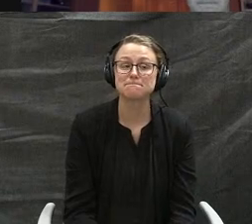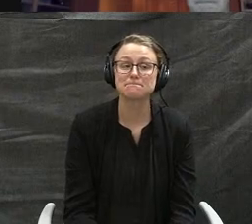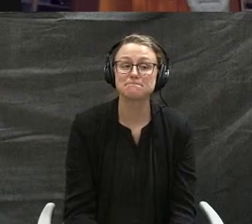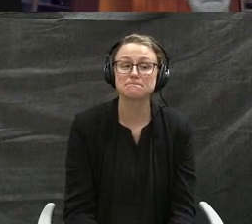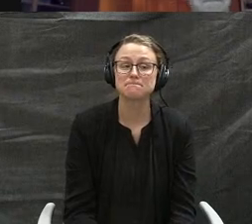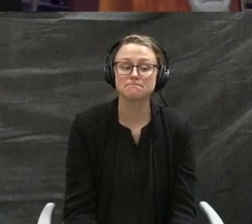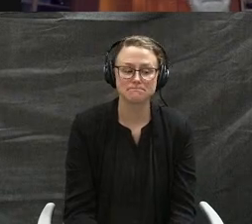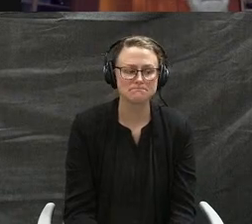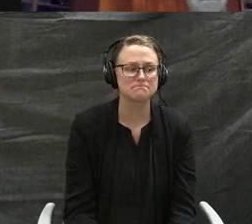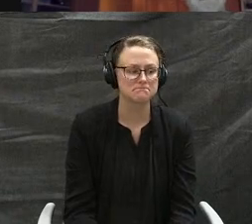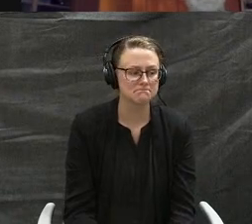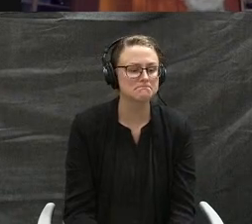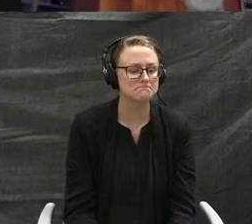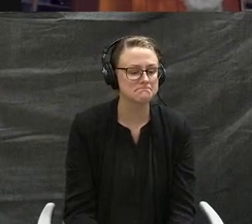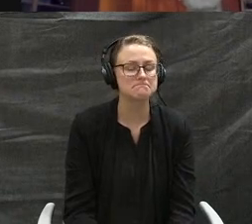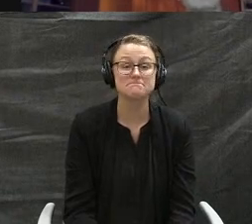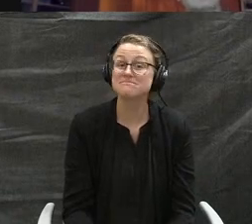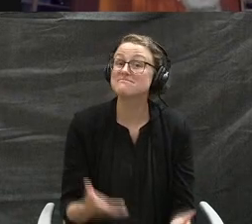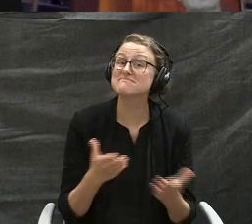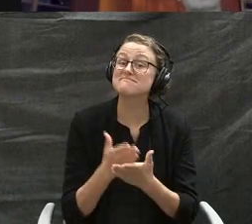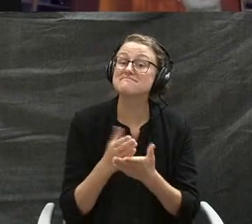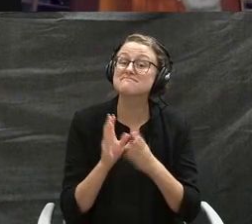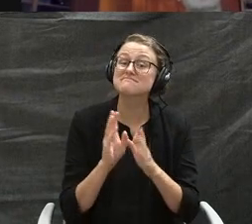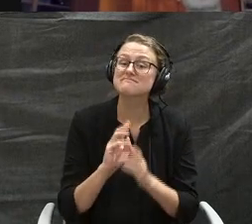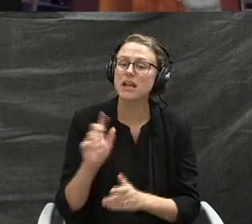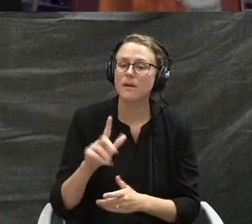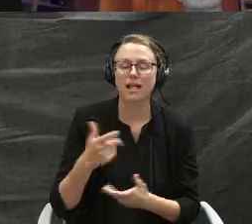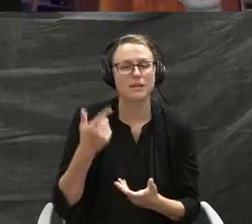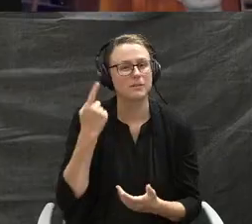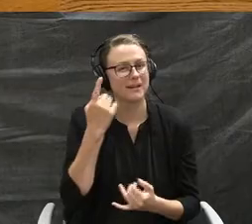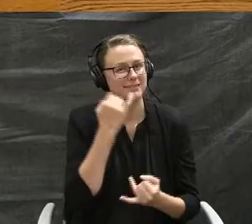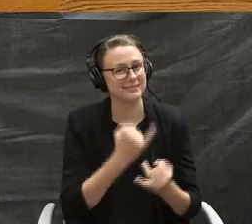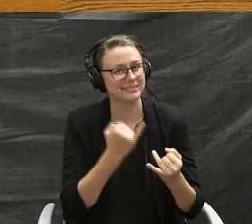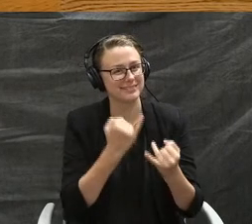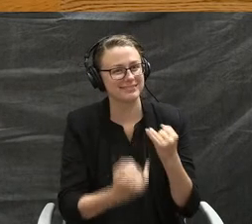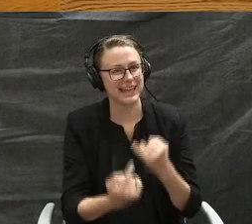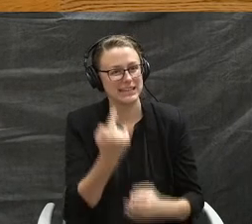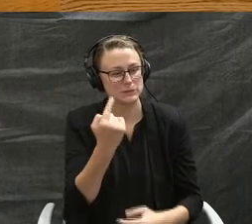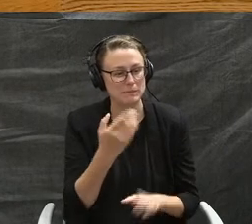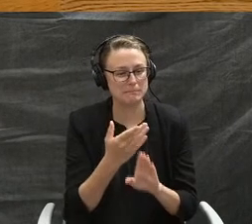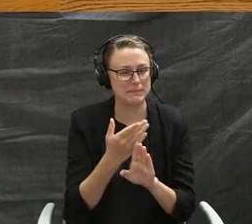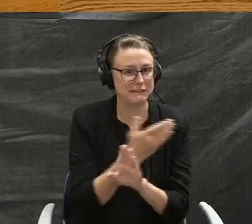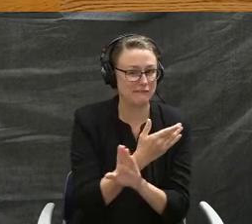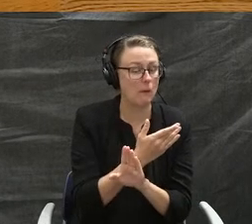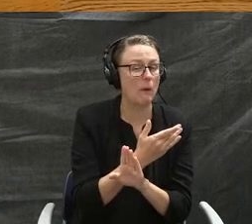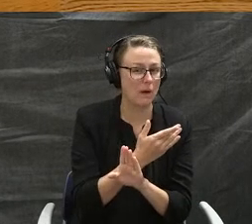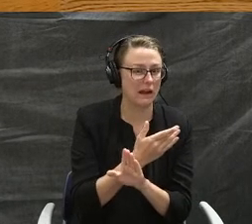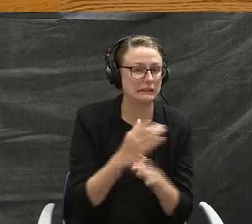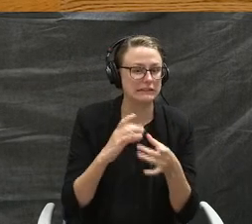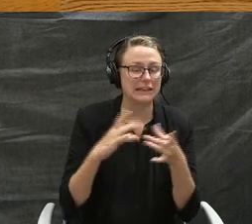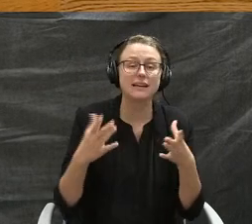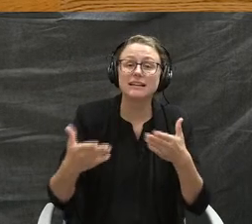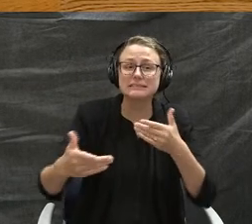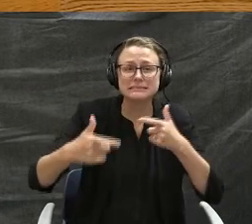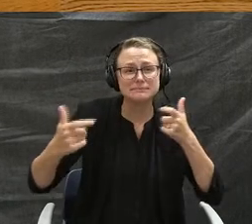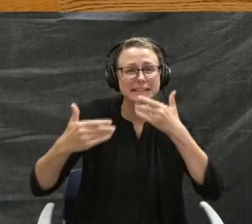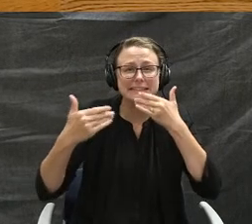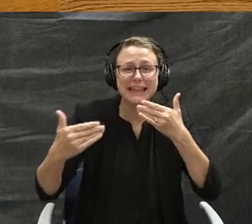Alright, well I also one last one before we adjourn. I want to extend a big thank you to our two outstanding interpreters.